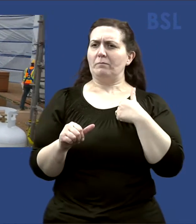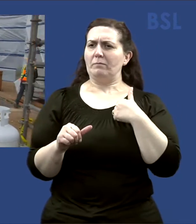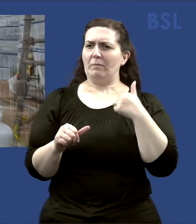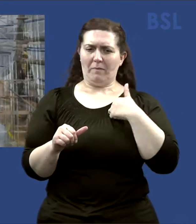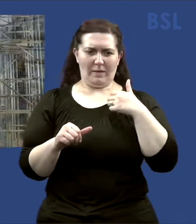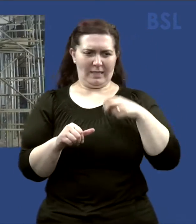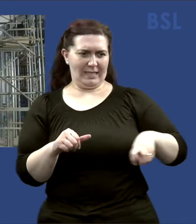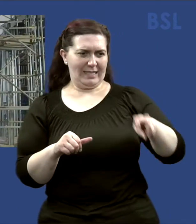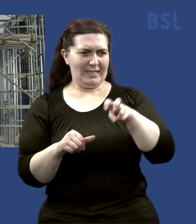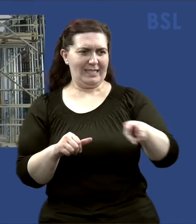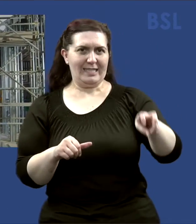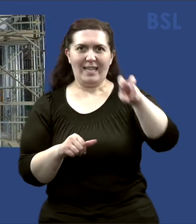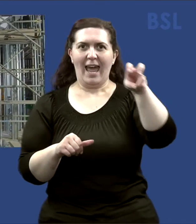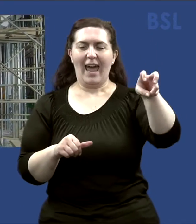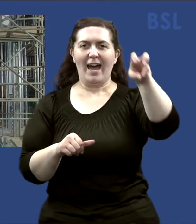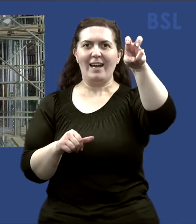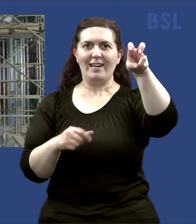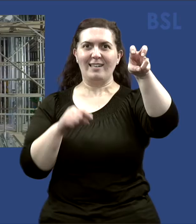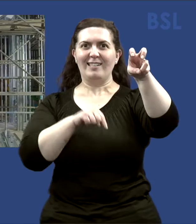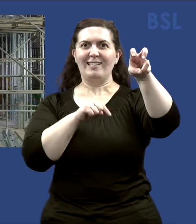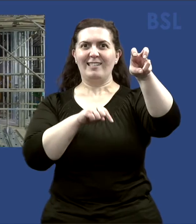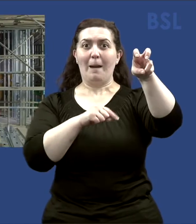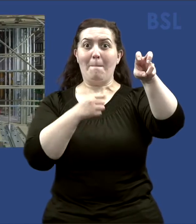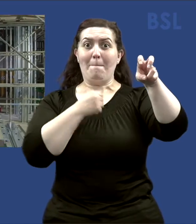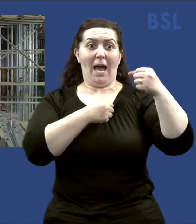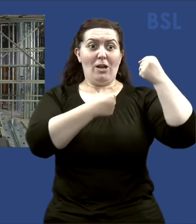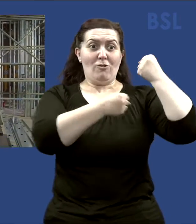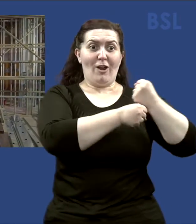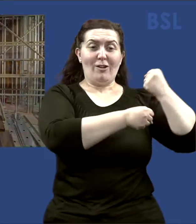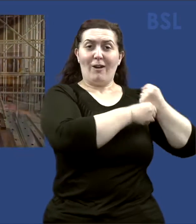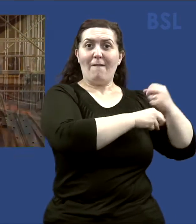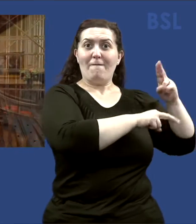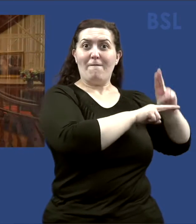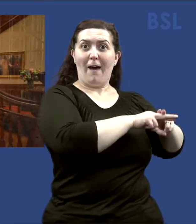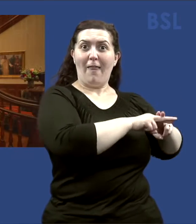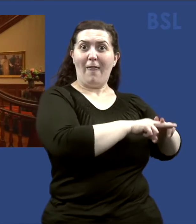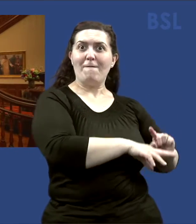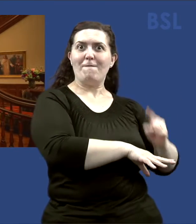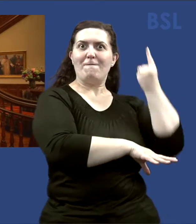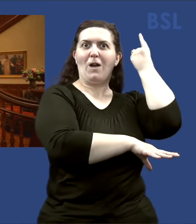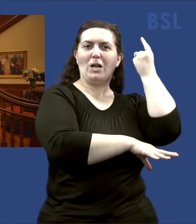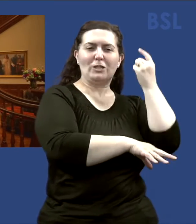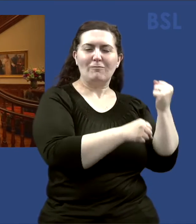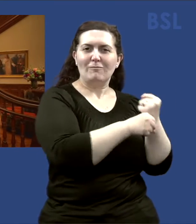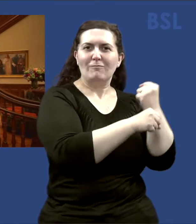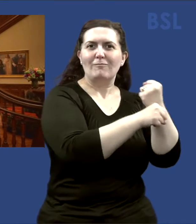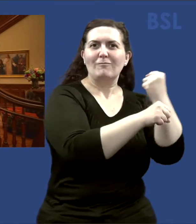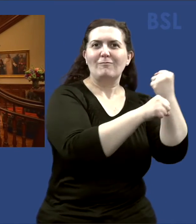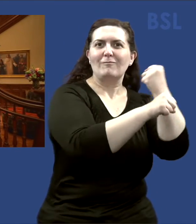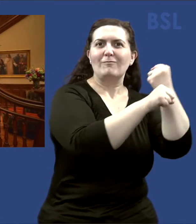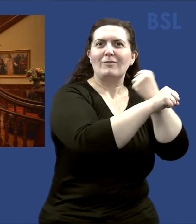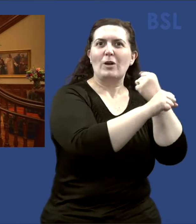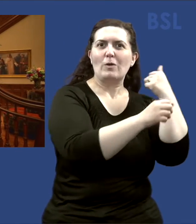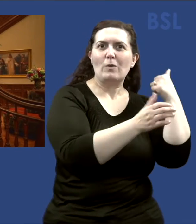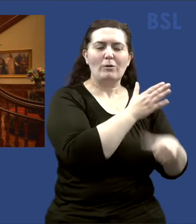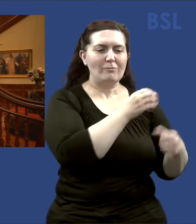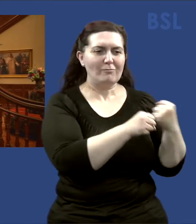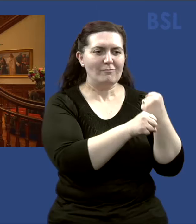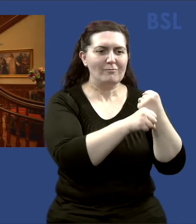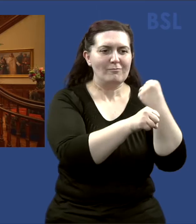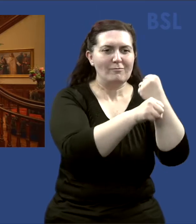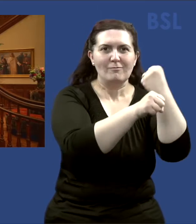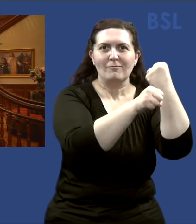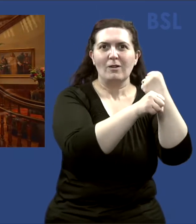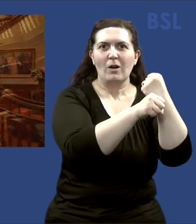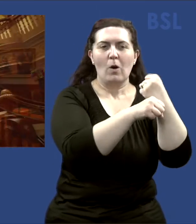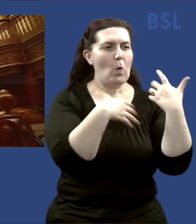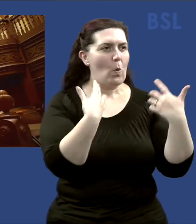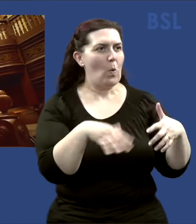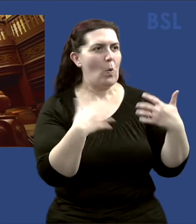I'll get to install these stair treads in this building, which my great grandfather done on the Manti Temple.